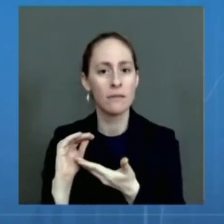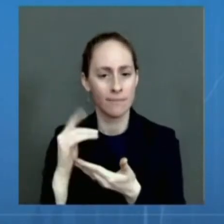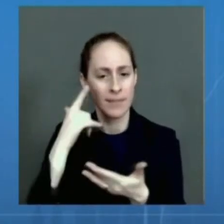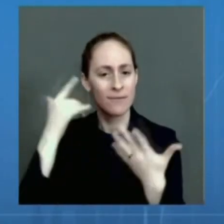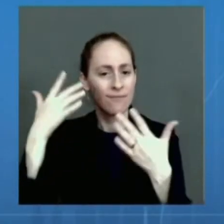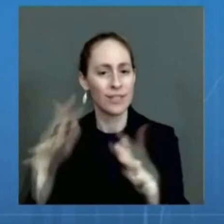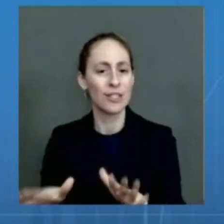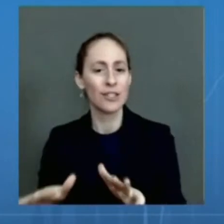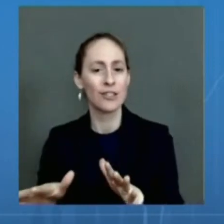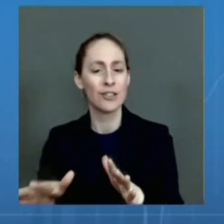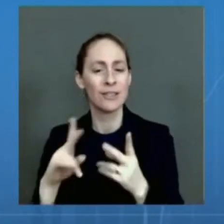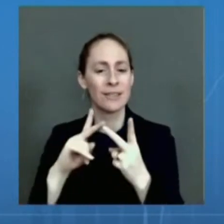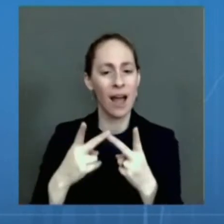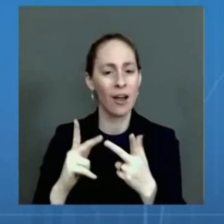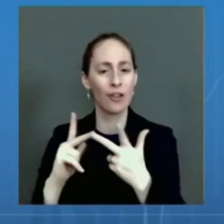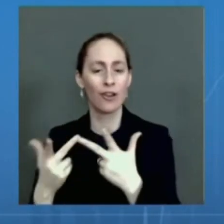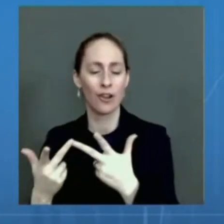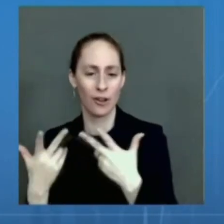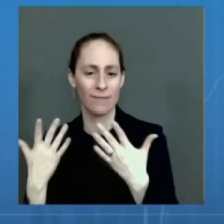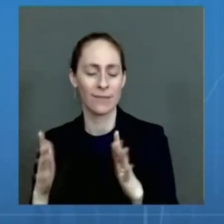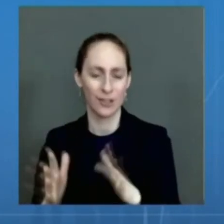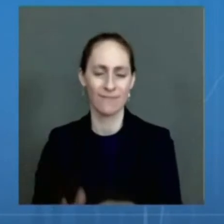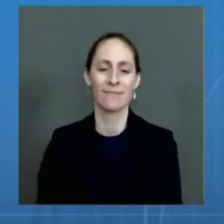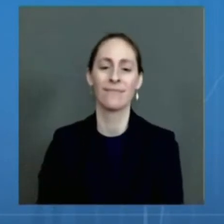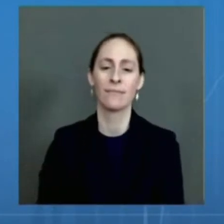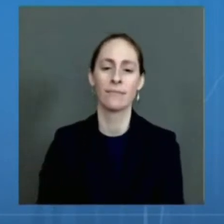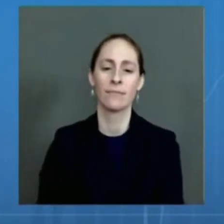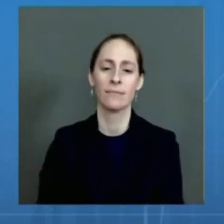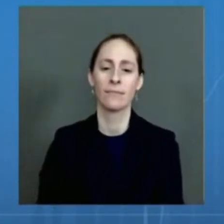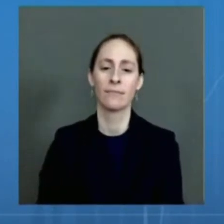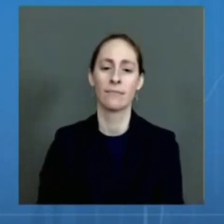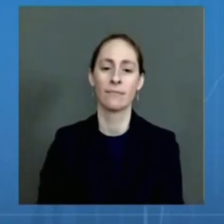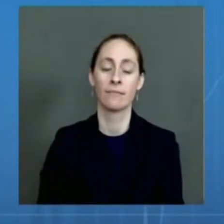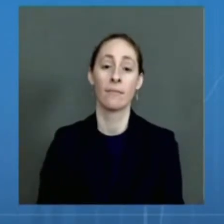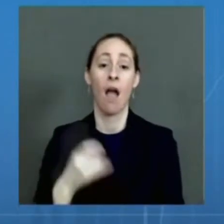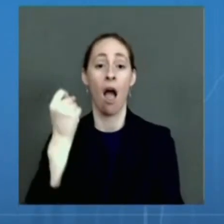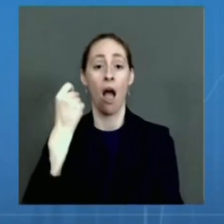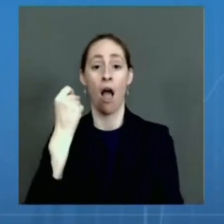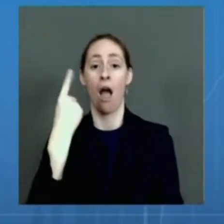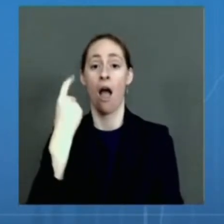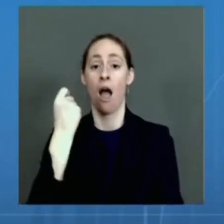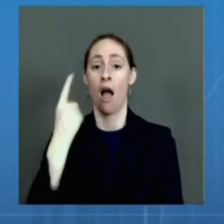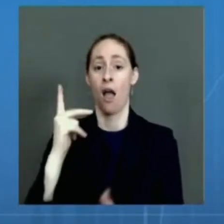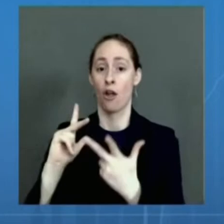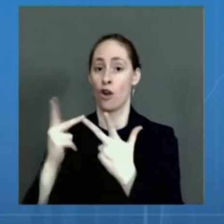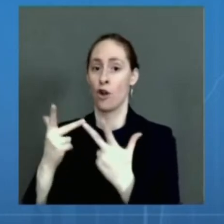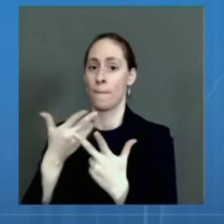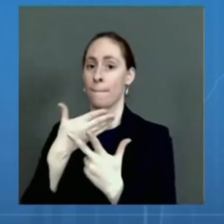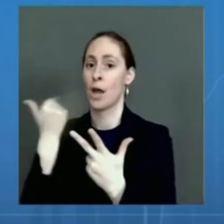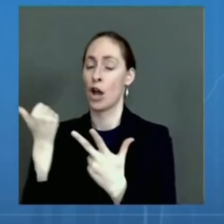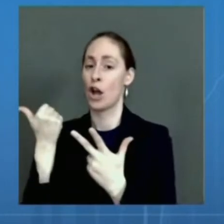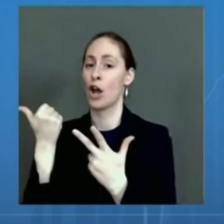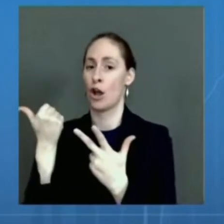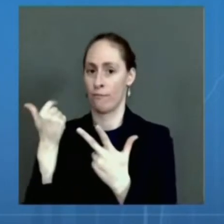RECEIVE A BOOST. ALL BE IT THE MORTALITY IS LOW